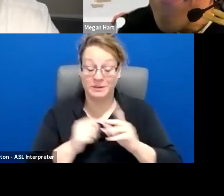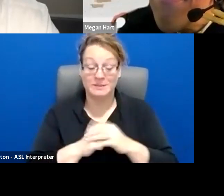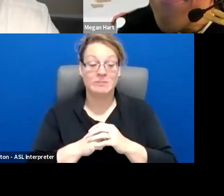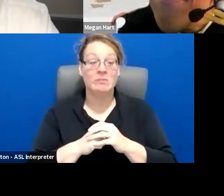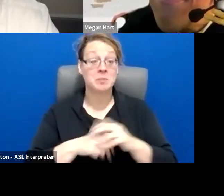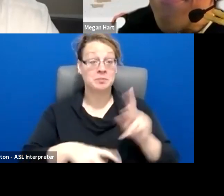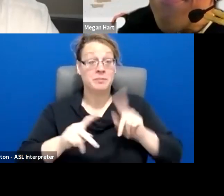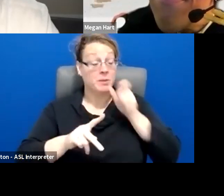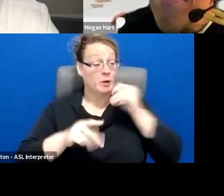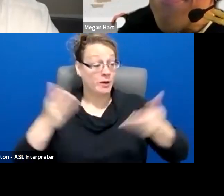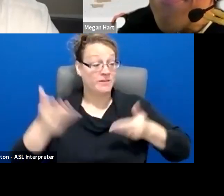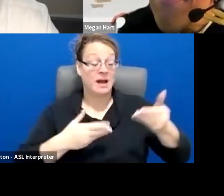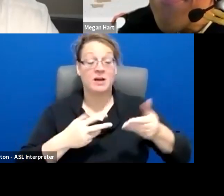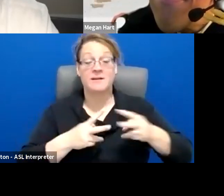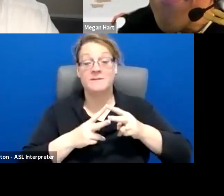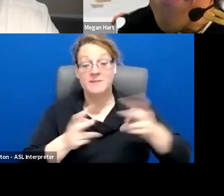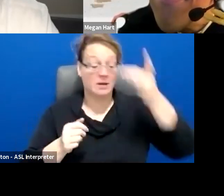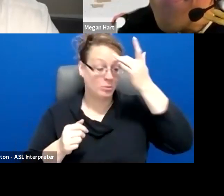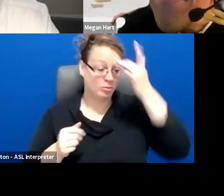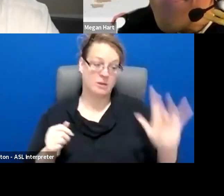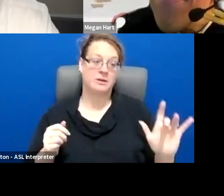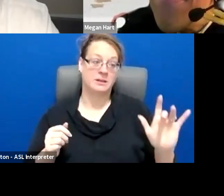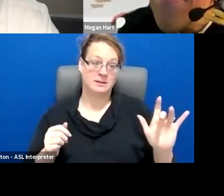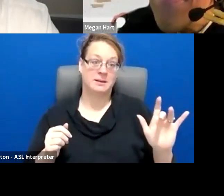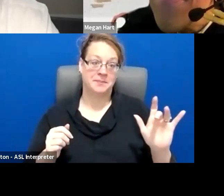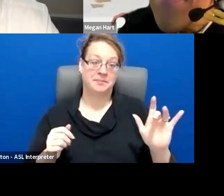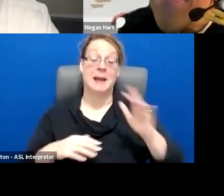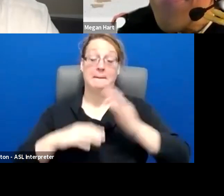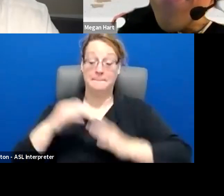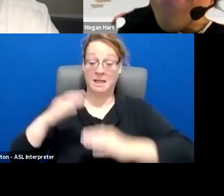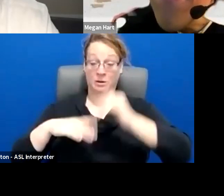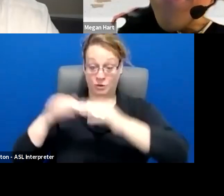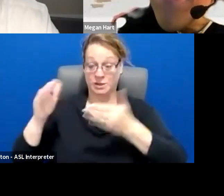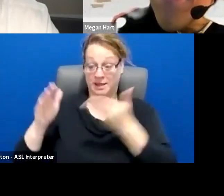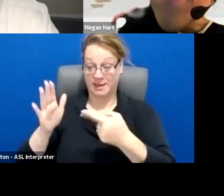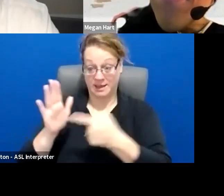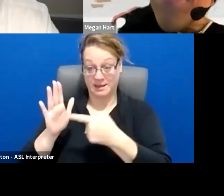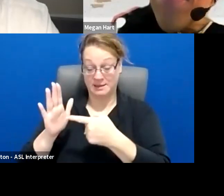We are focused in software development. It is a talent were out there for software development right now for good people.